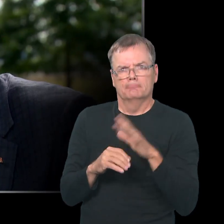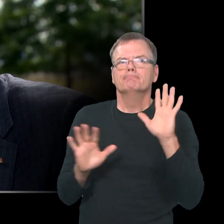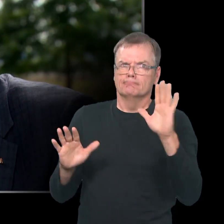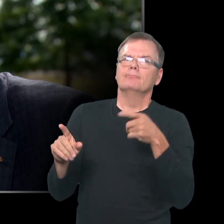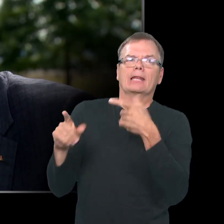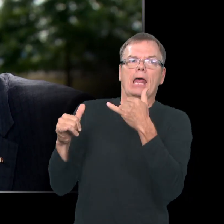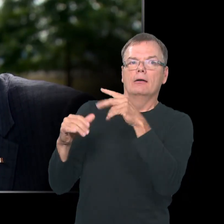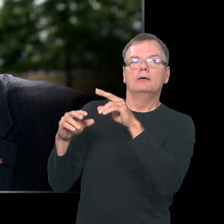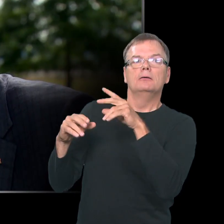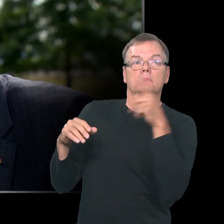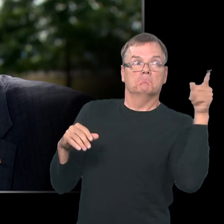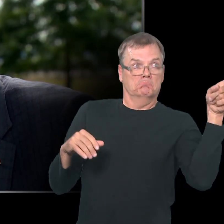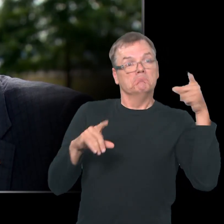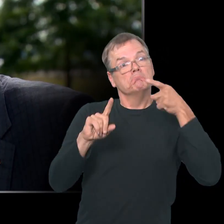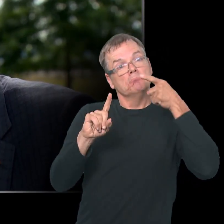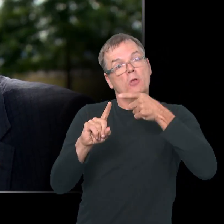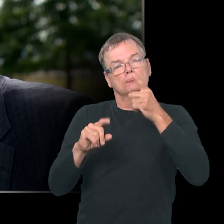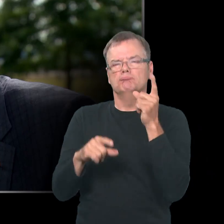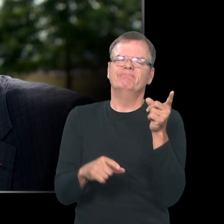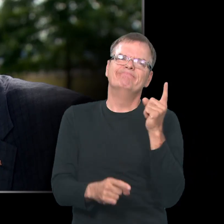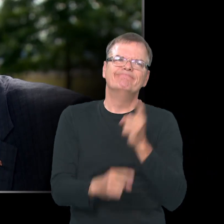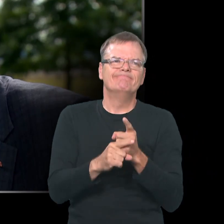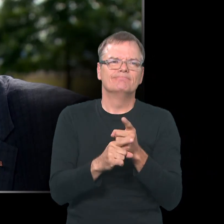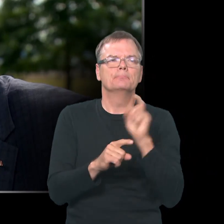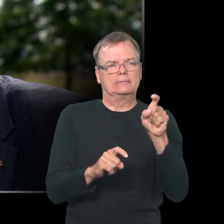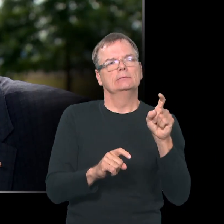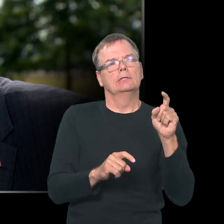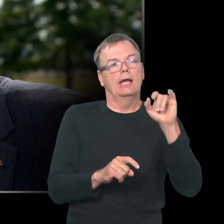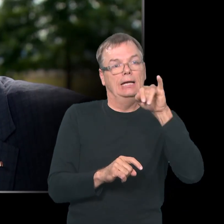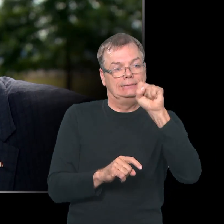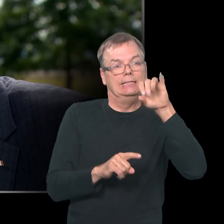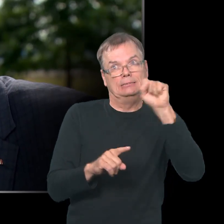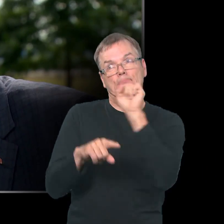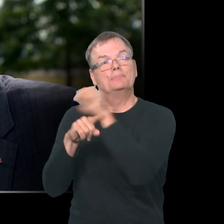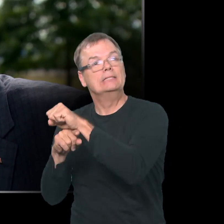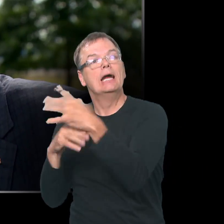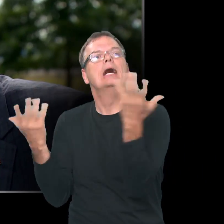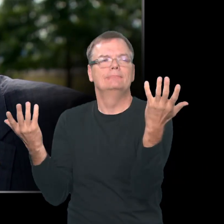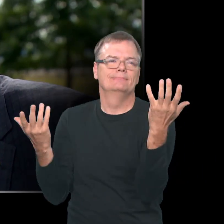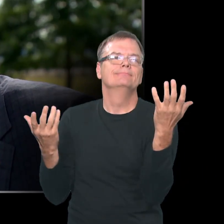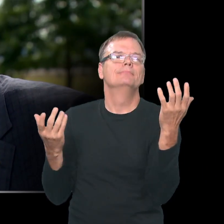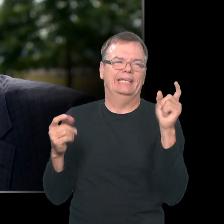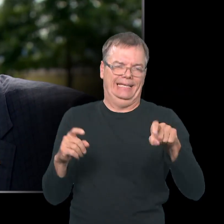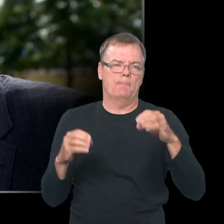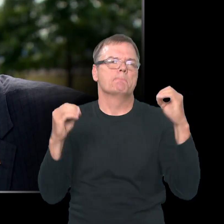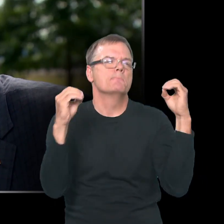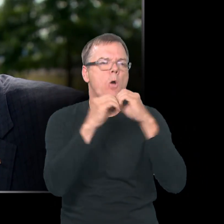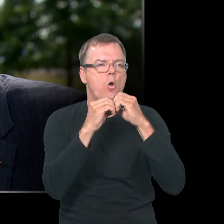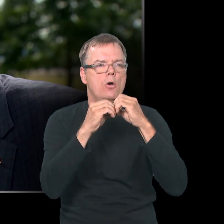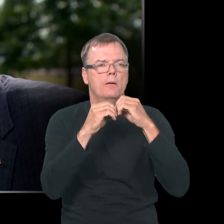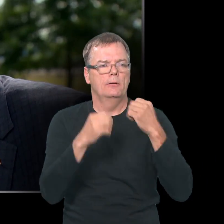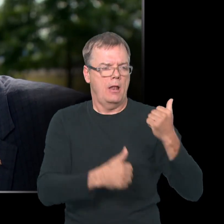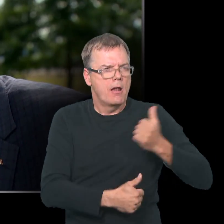But look, I think that analysis is all correct. To really defeat this opponent and roll them back,